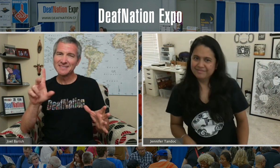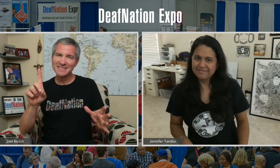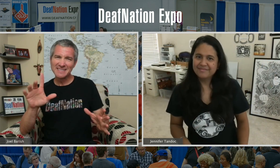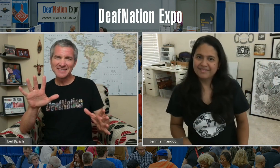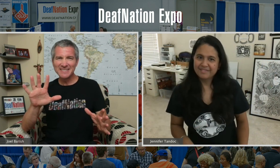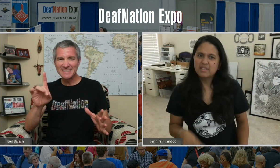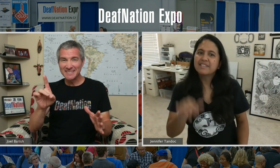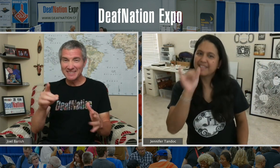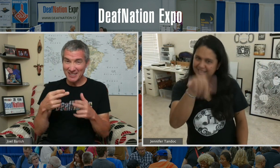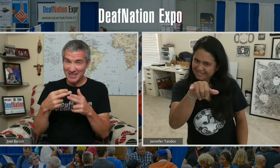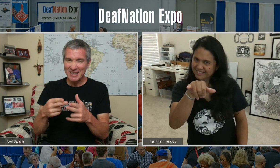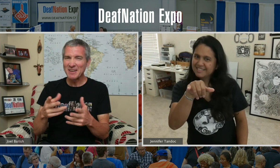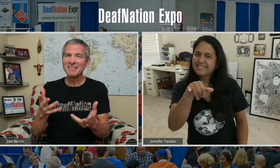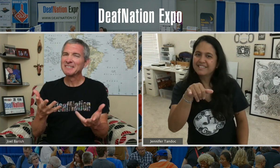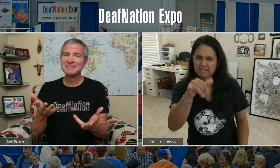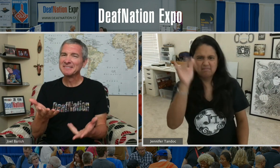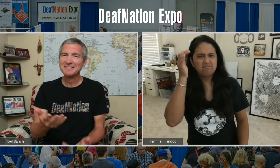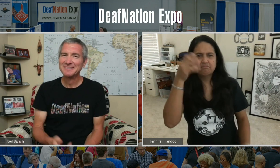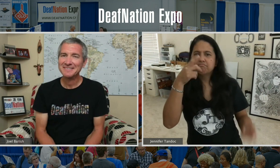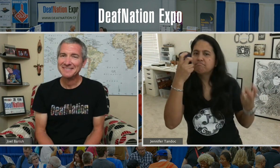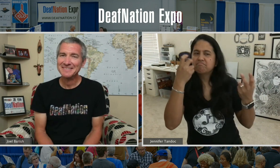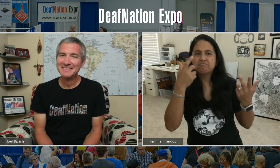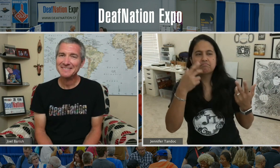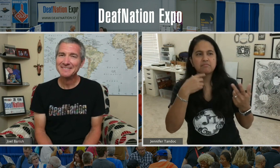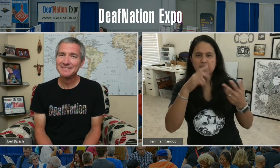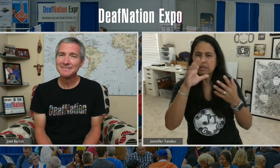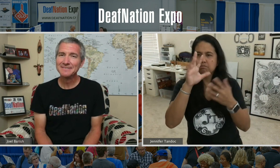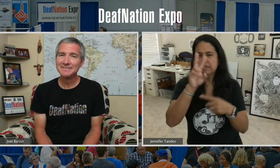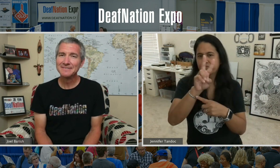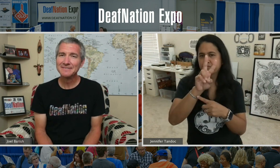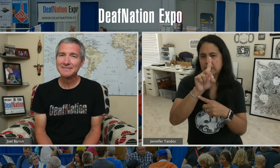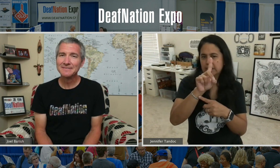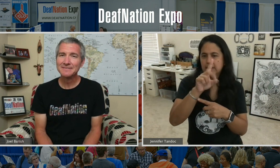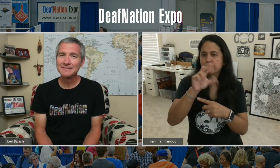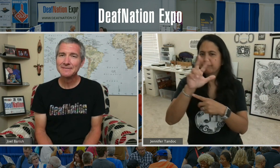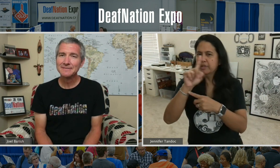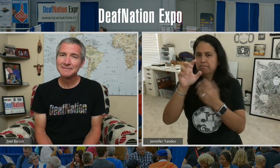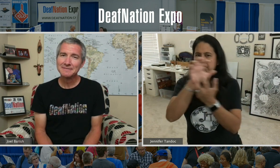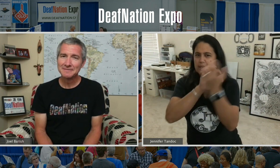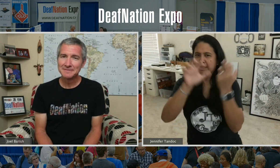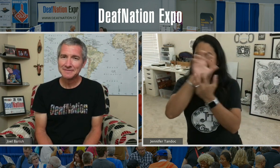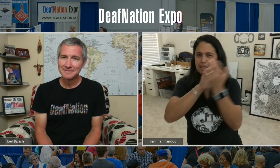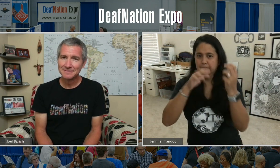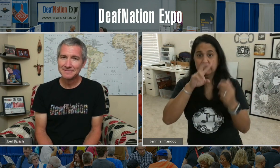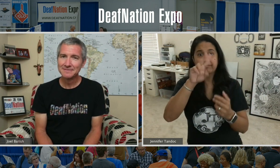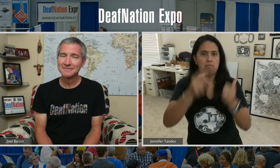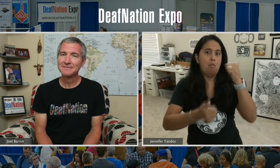Do you call it 3D? That. It’s 2D and 3D mixed.